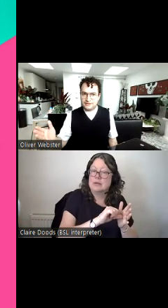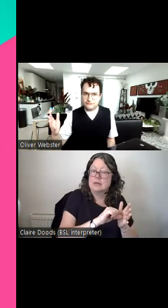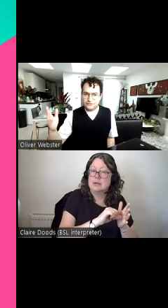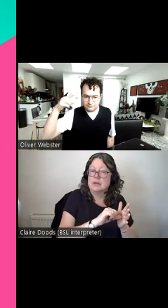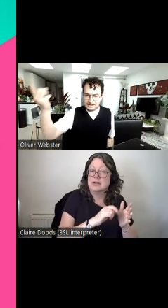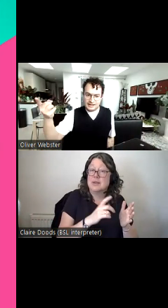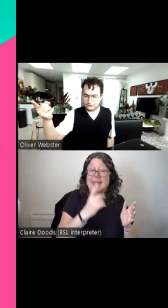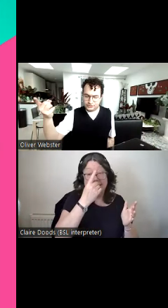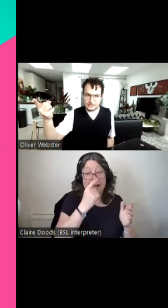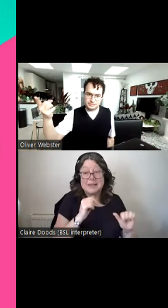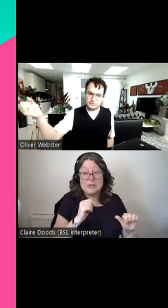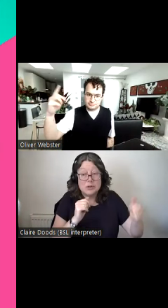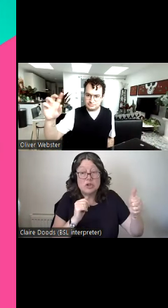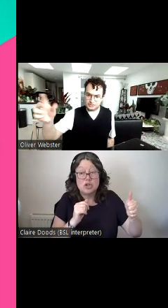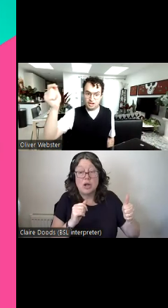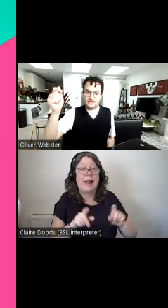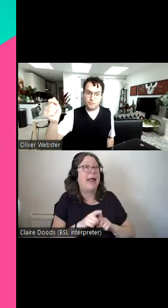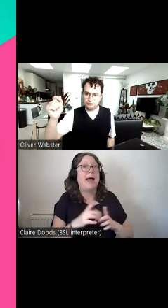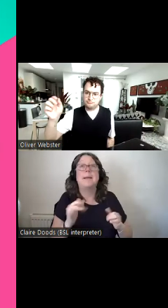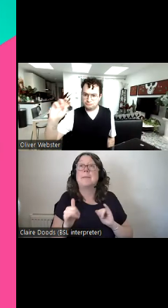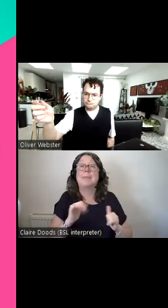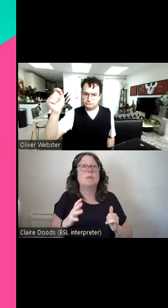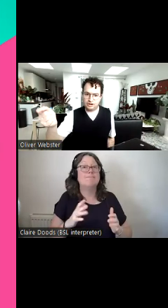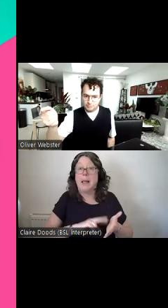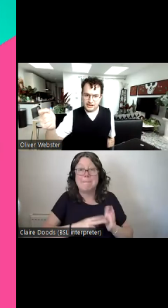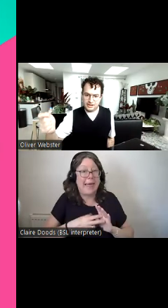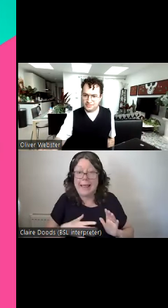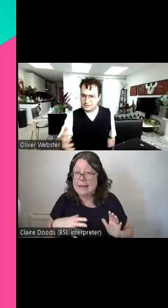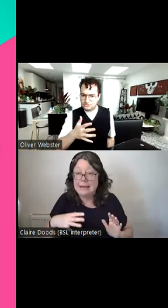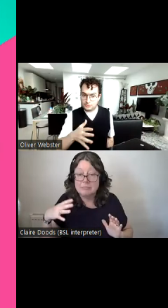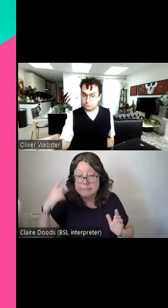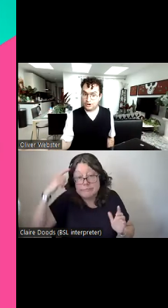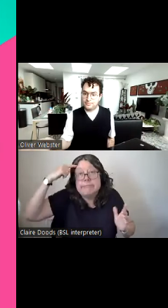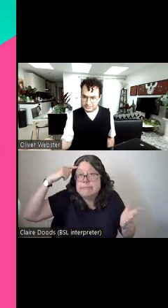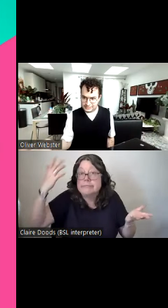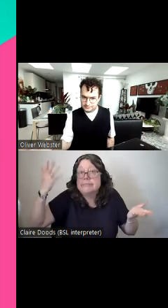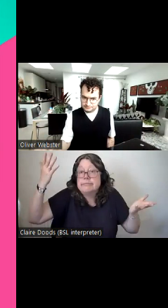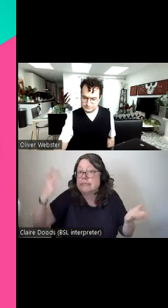Even if you haven't planned for it, you can turn them on right away and there's no prep needed.